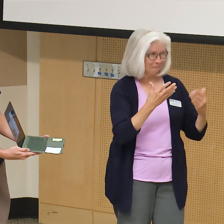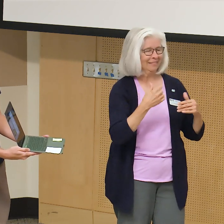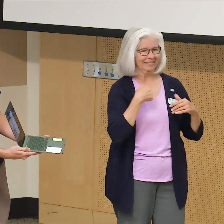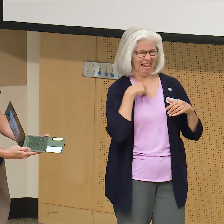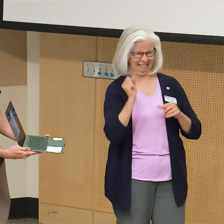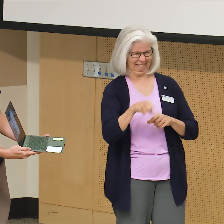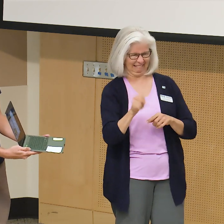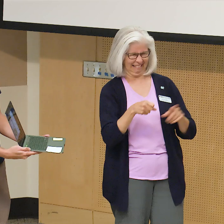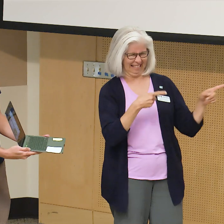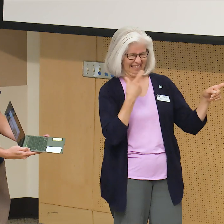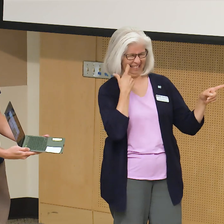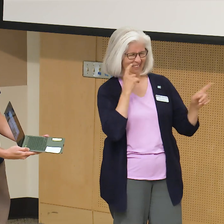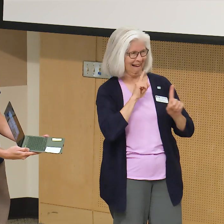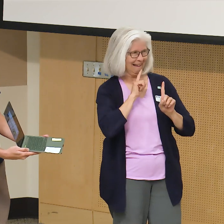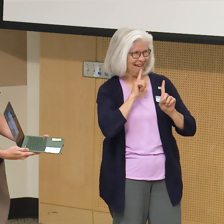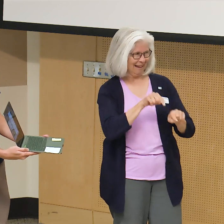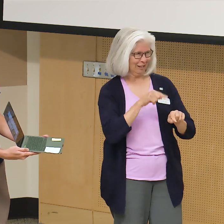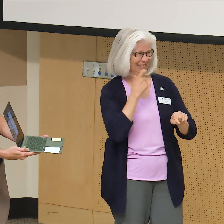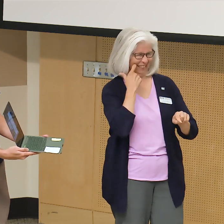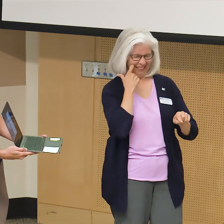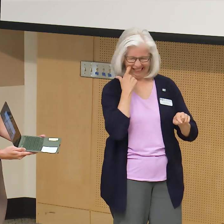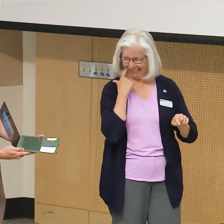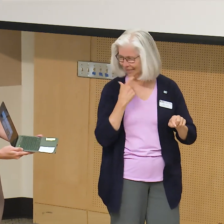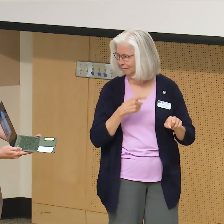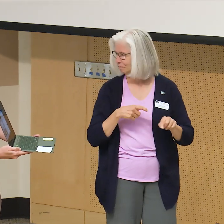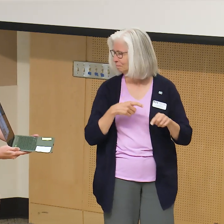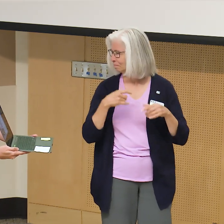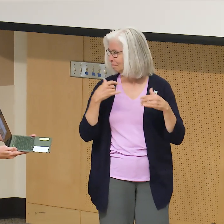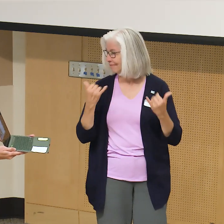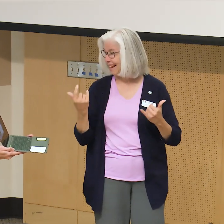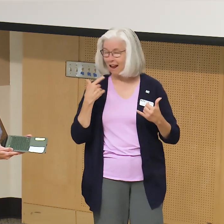I don't know if you were in the same class together or what.